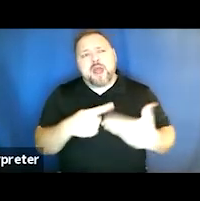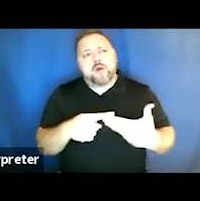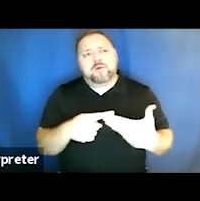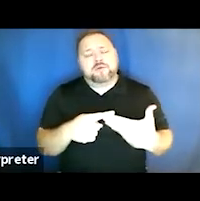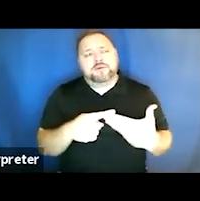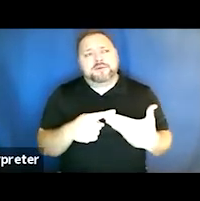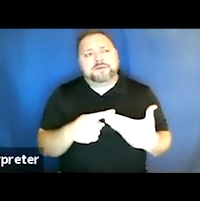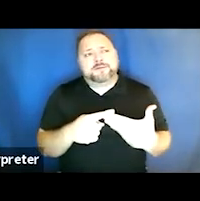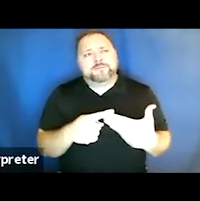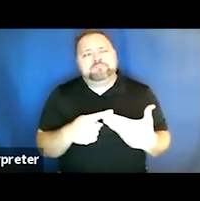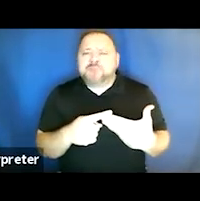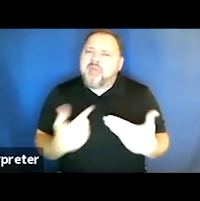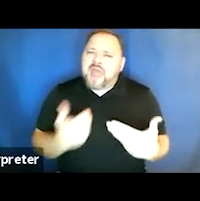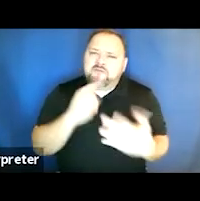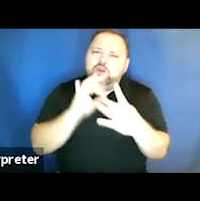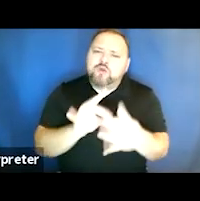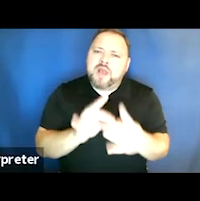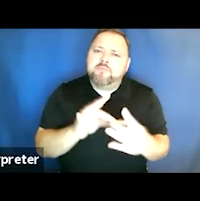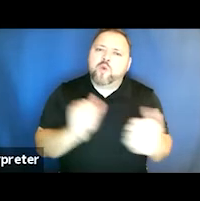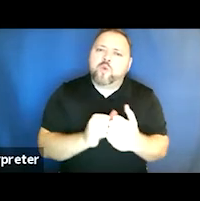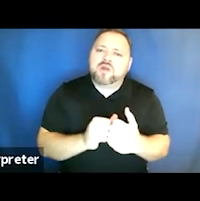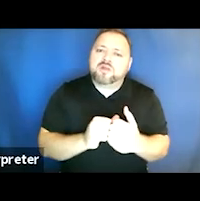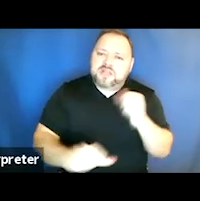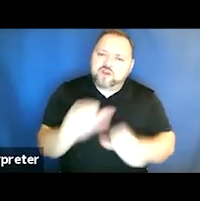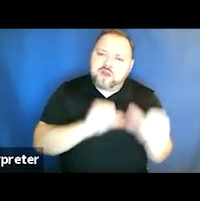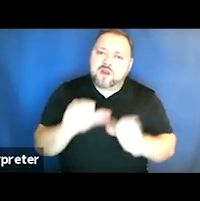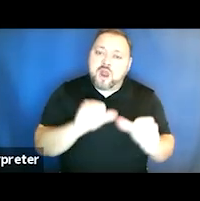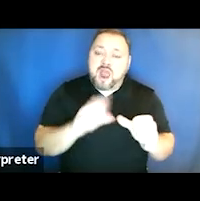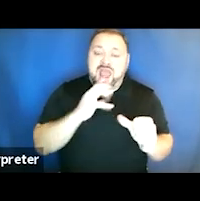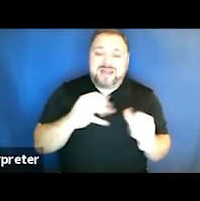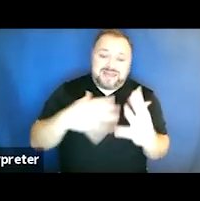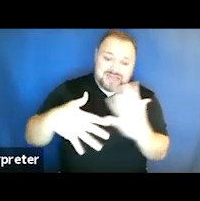having a relationship with one another and interacting with each other,